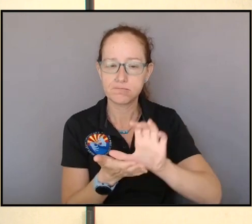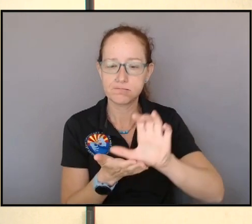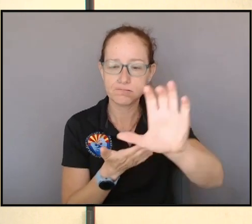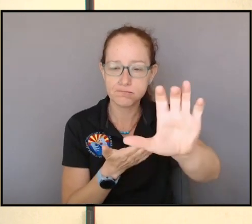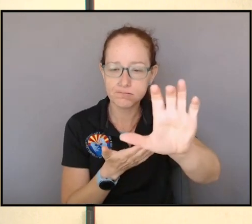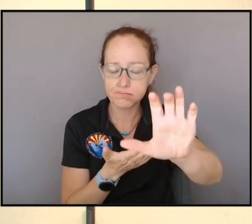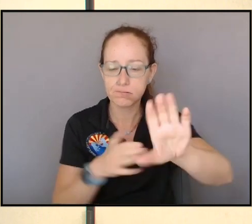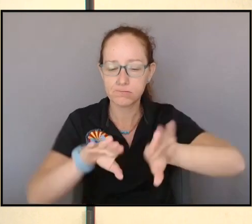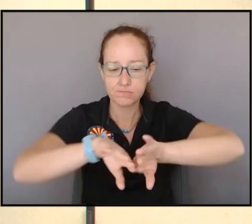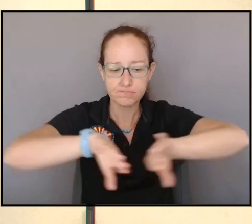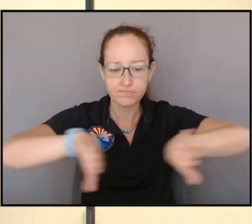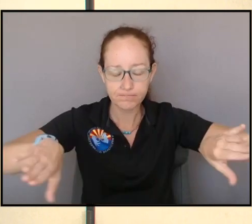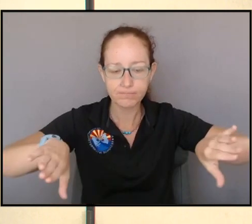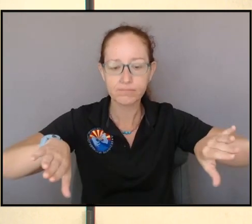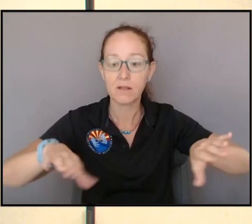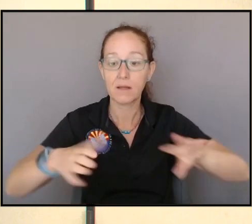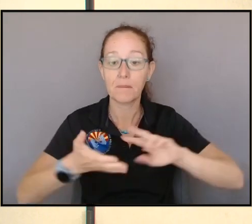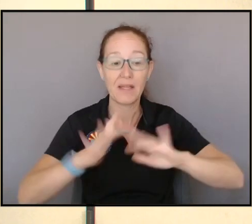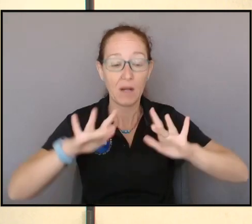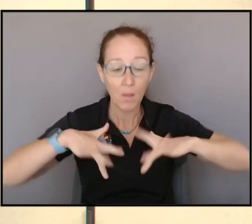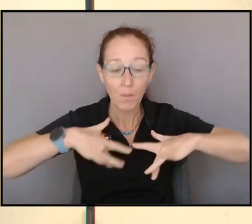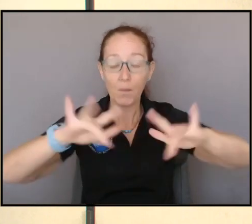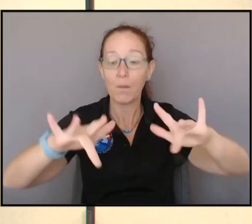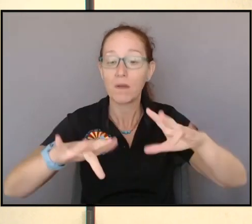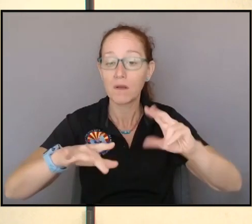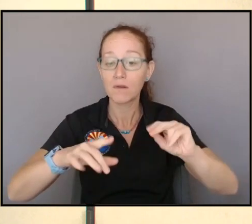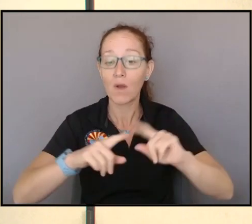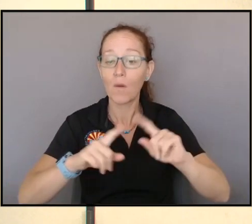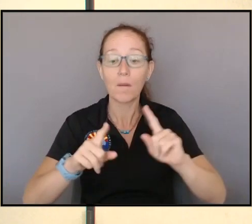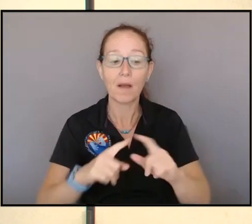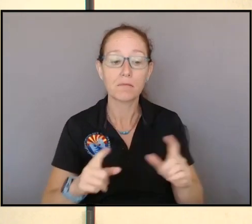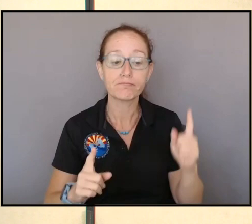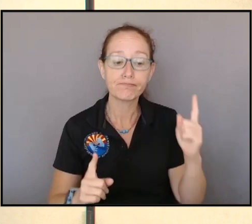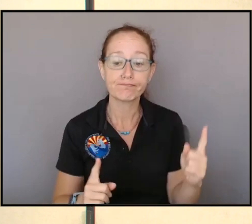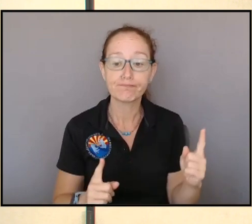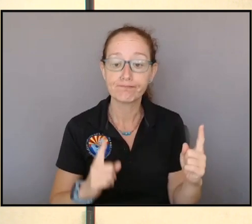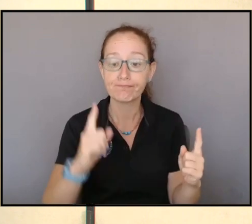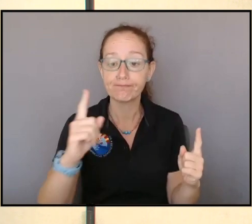where we can go after the fire if we have to, if it